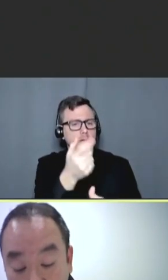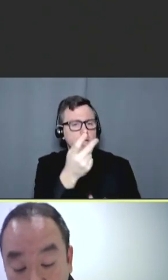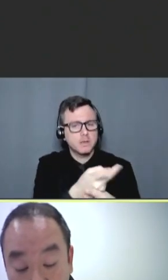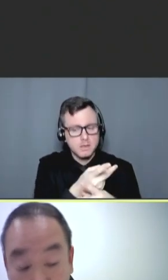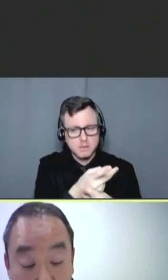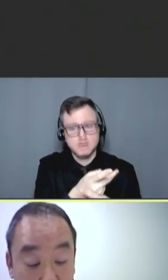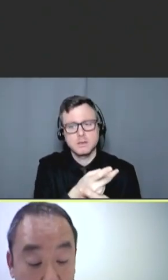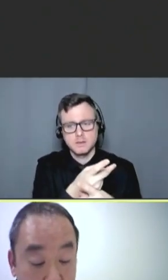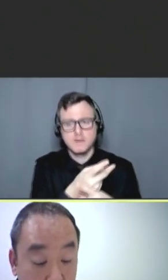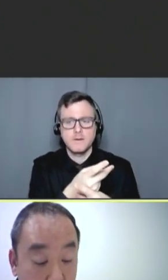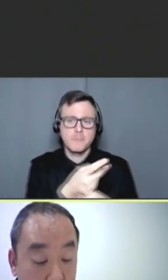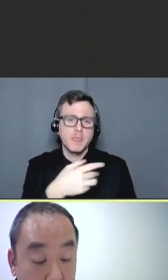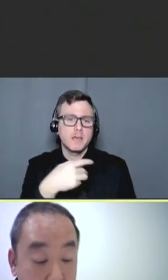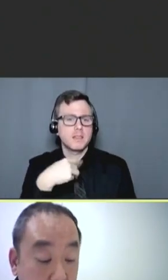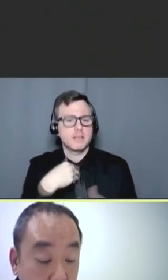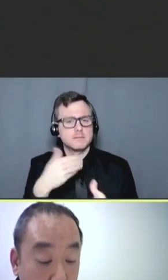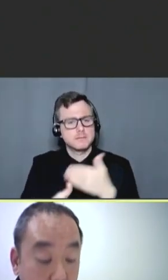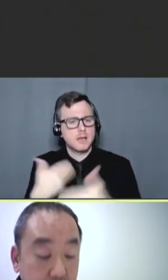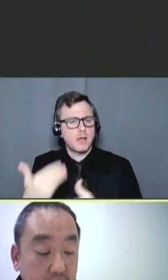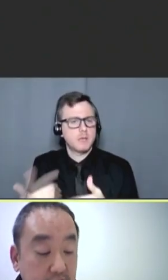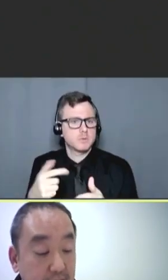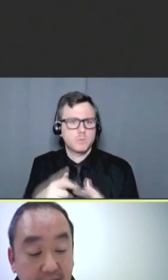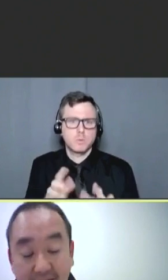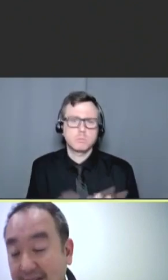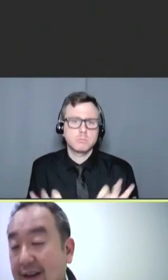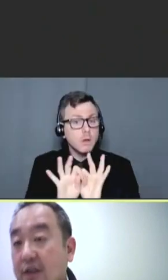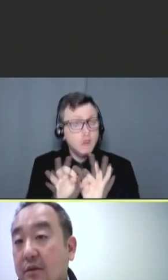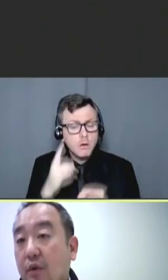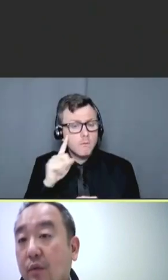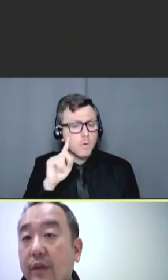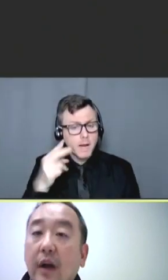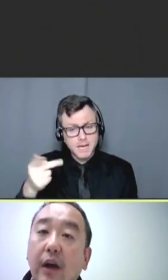steps that we took were instrumental, not just only for HPV vaccination, but with our